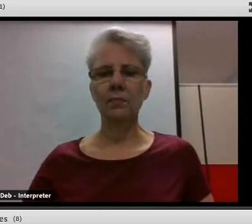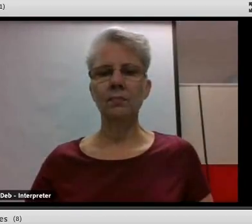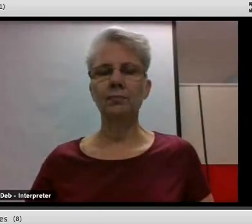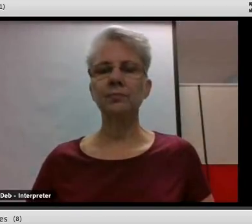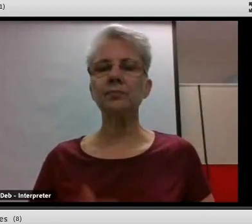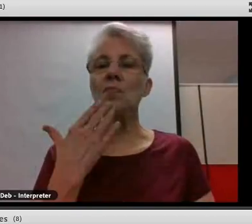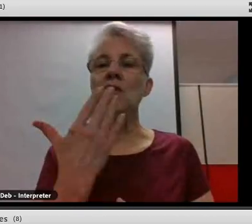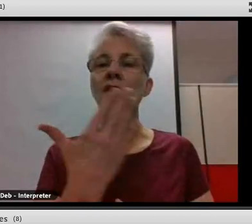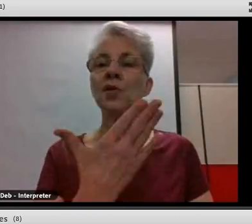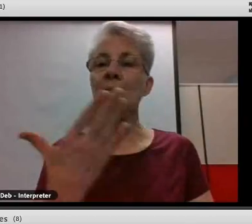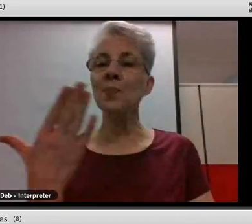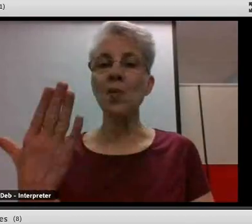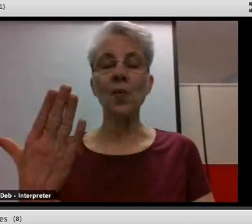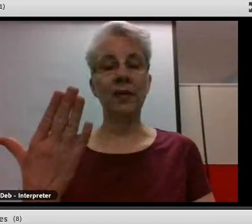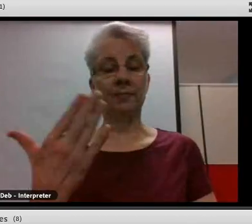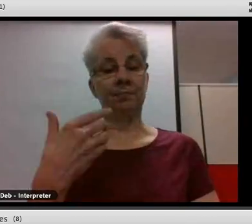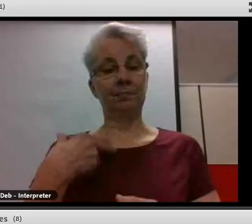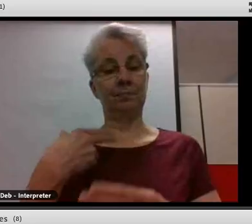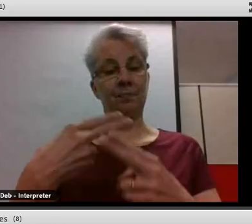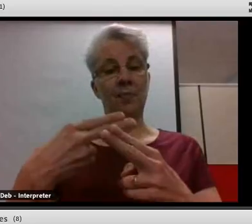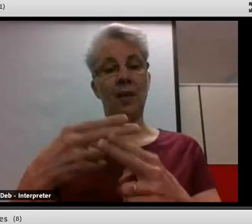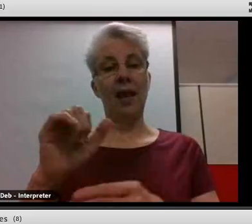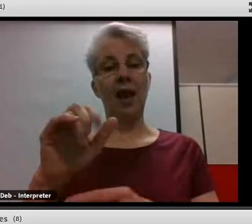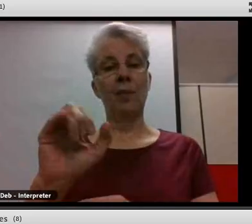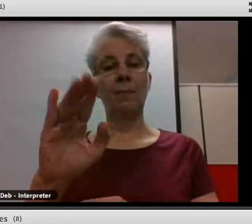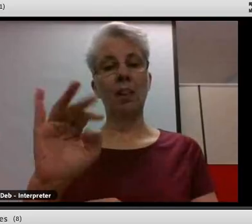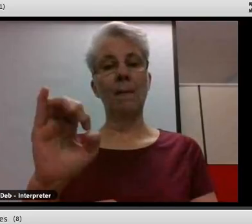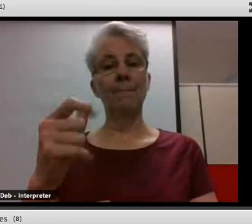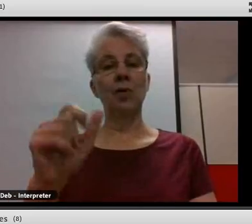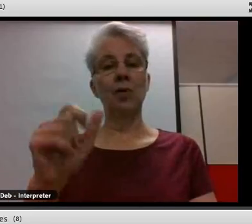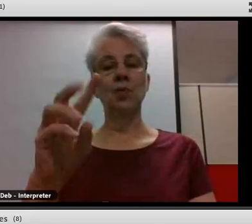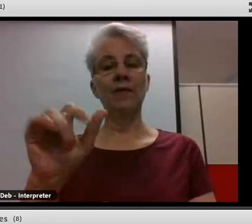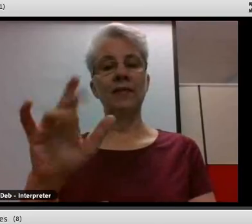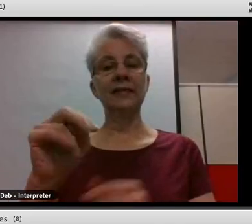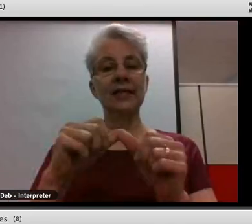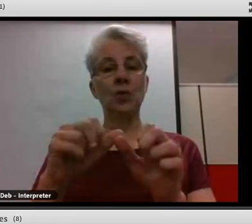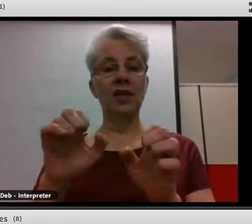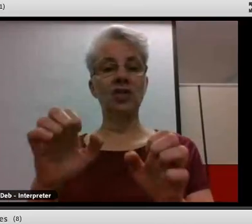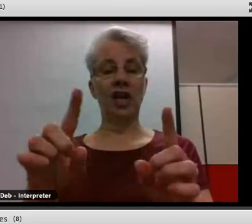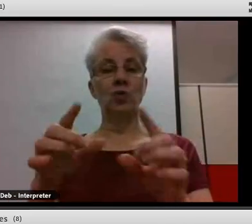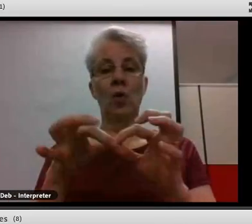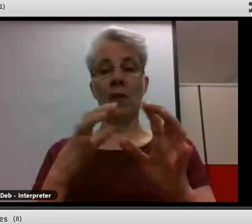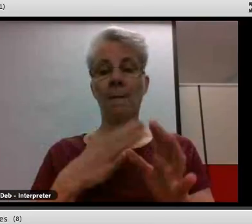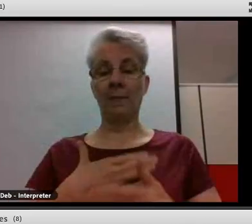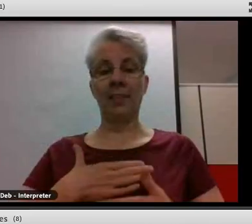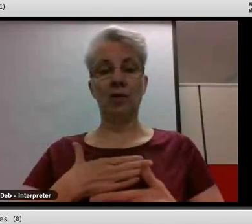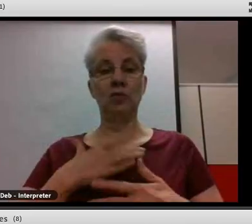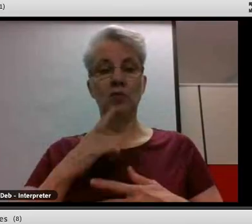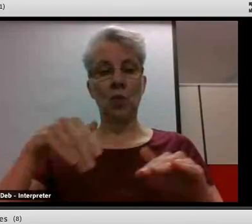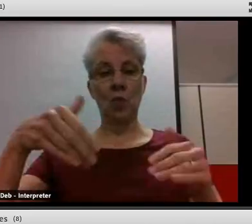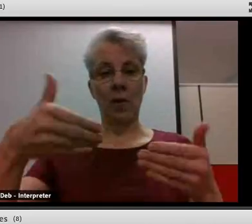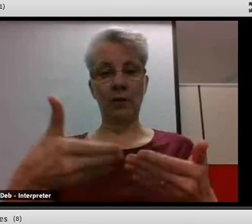Blumberg: Good morning, everyone. I am Aaron Blumberg, SWFLN's continued education coordinator.